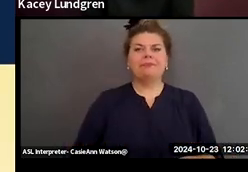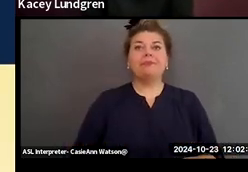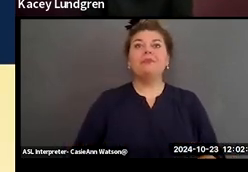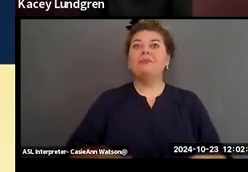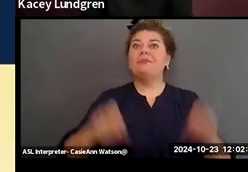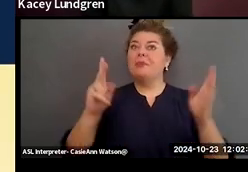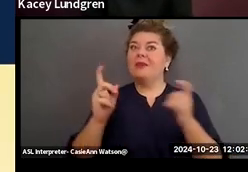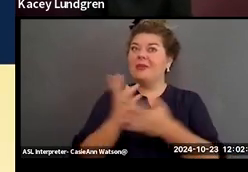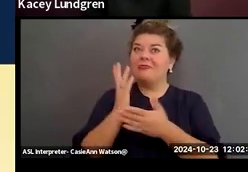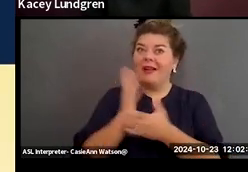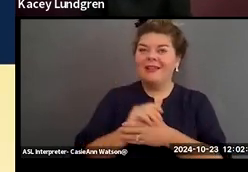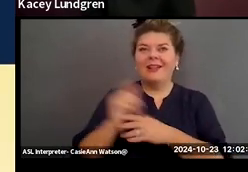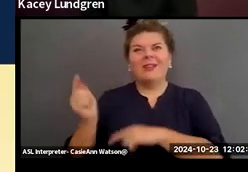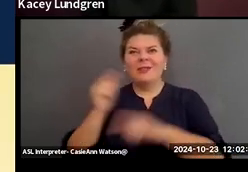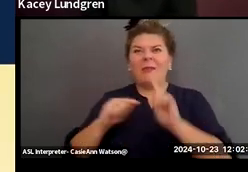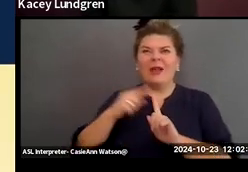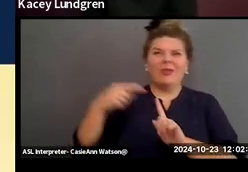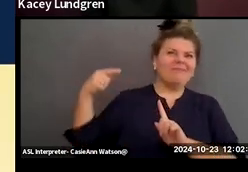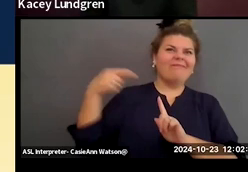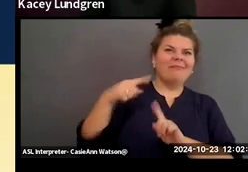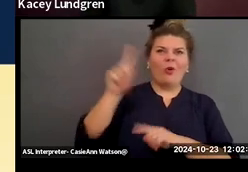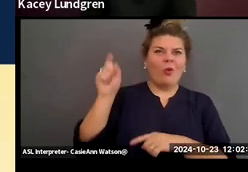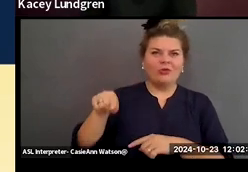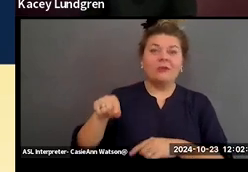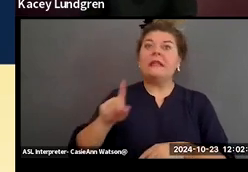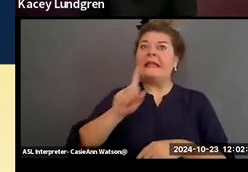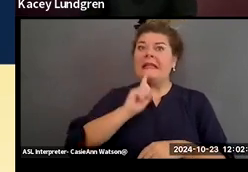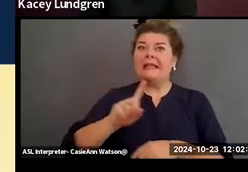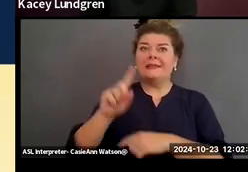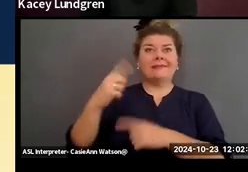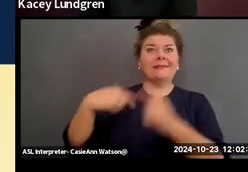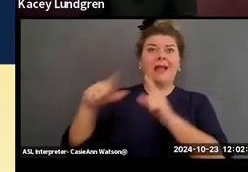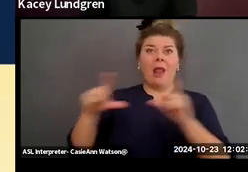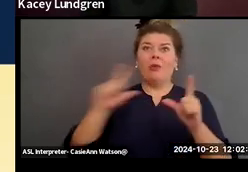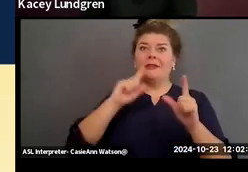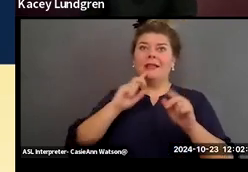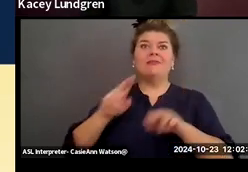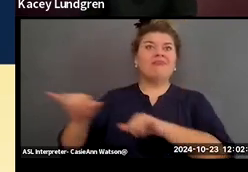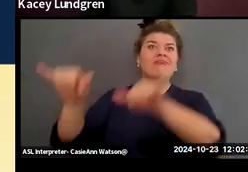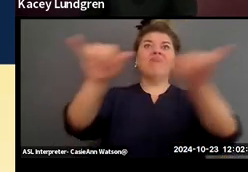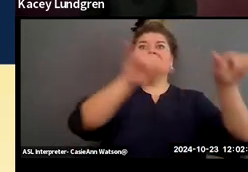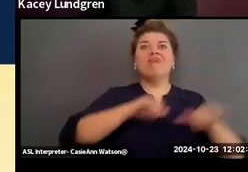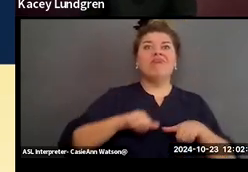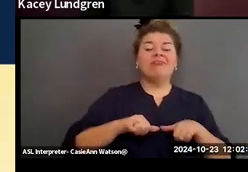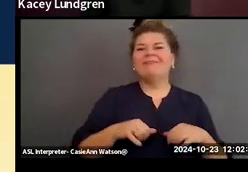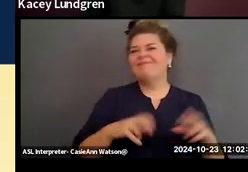All right, so back to this question. Is sign language Universal? No, it is not.